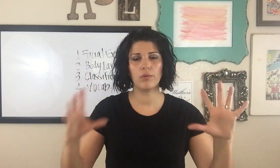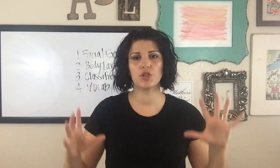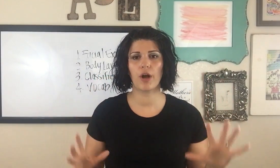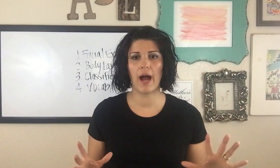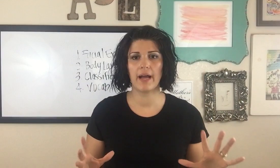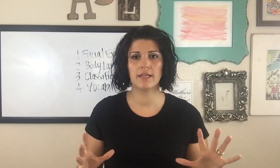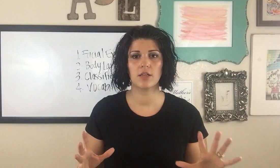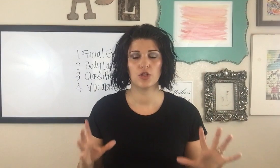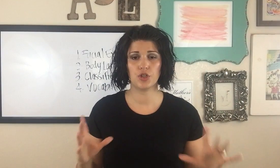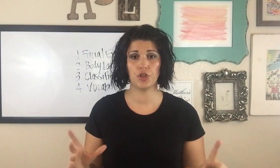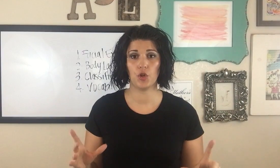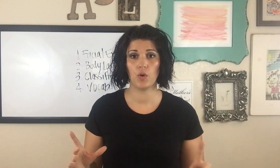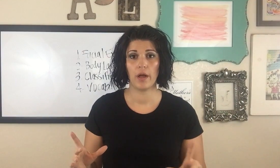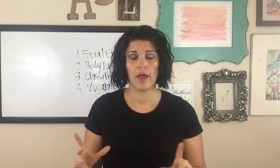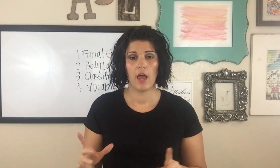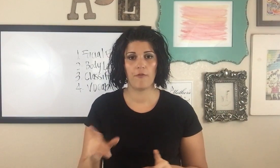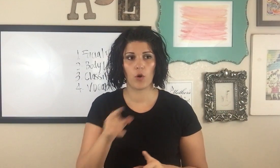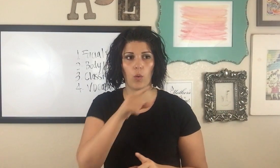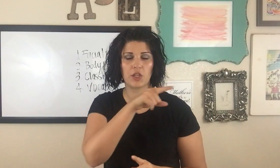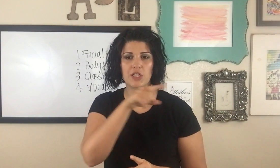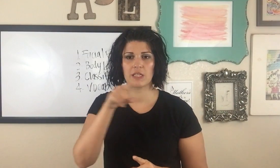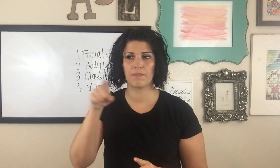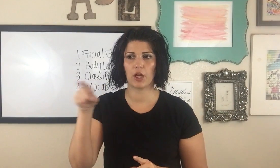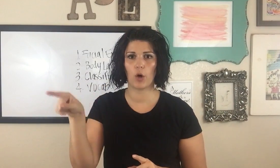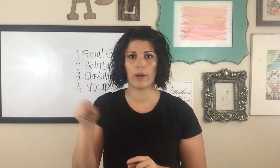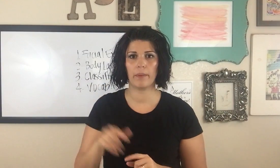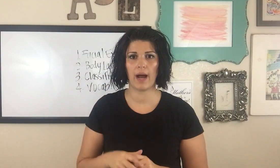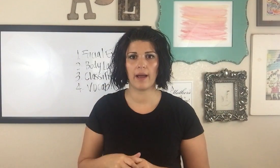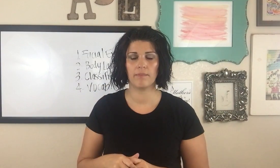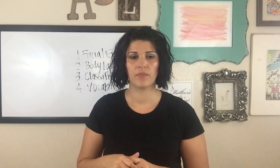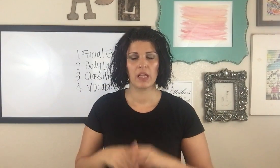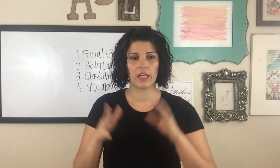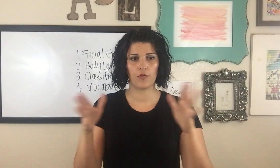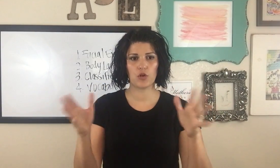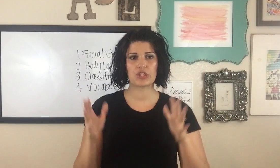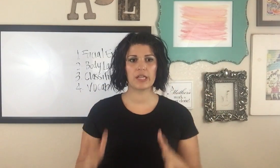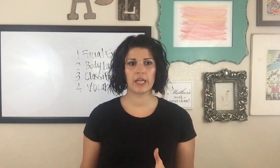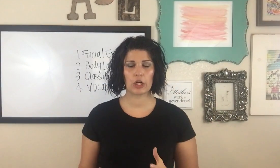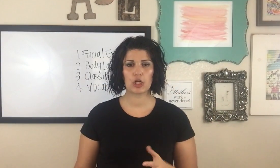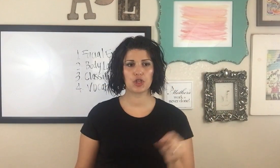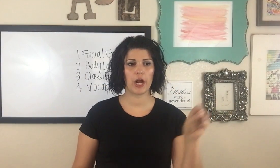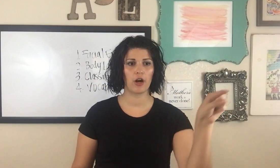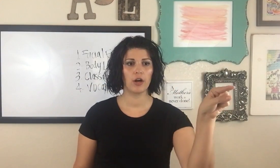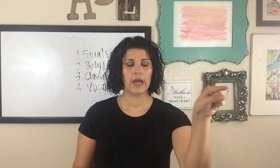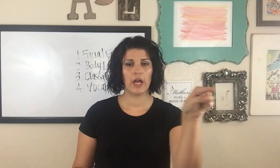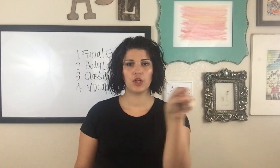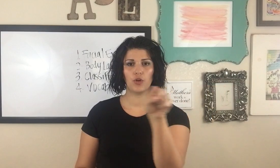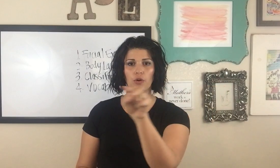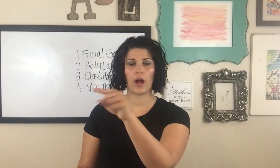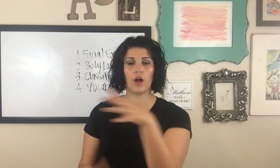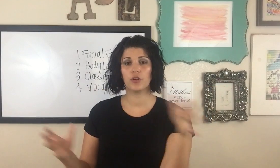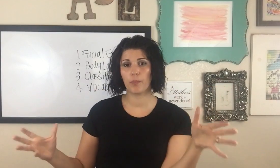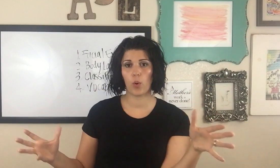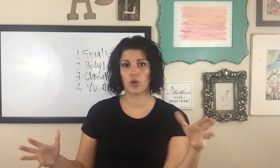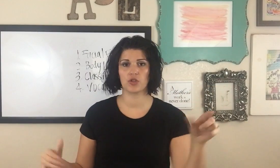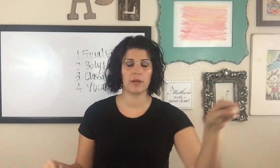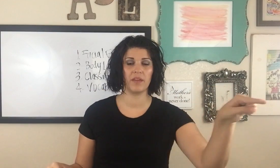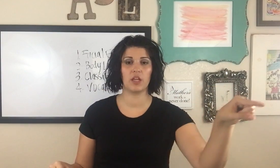what would your eyes do if you're watching something going by? Like if you're sitting here in your chair and you're on your porch or something